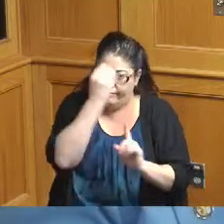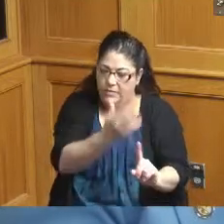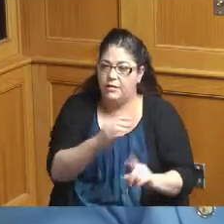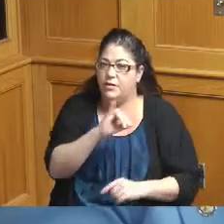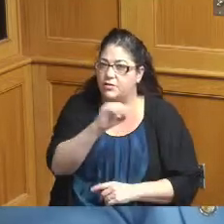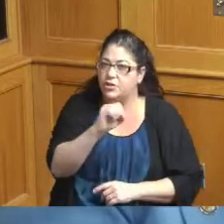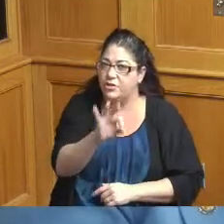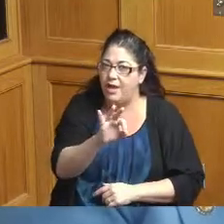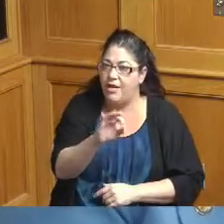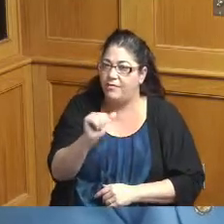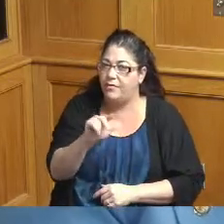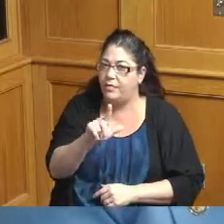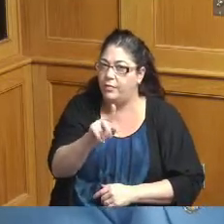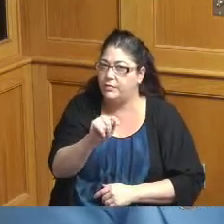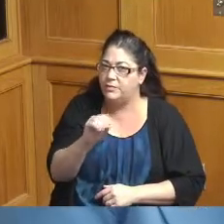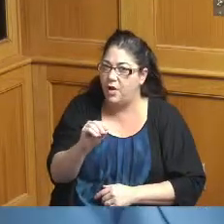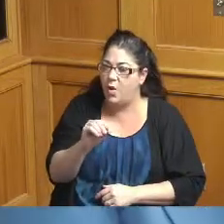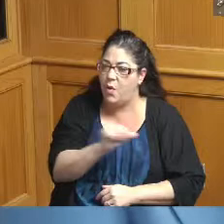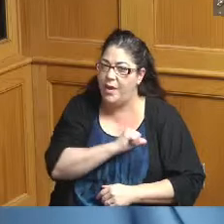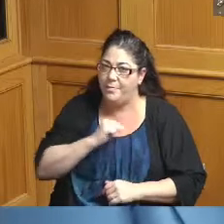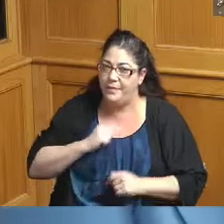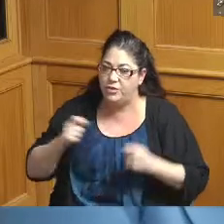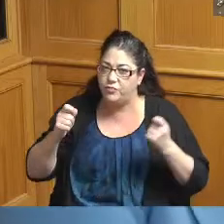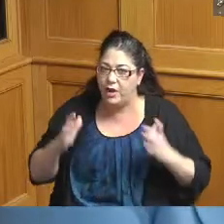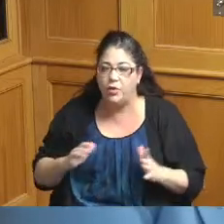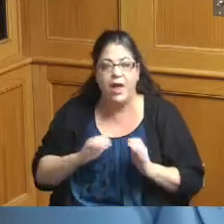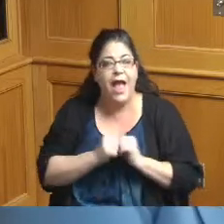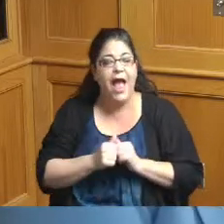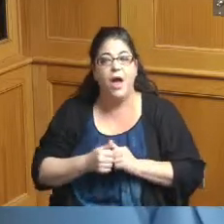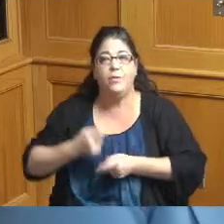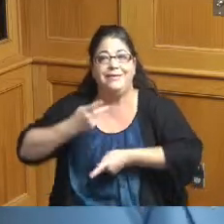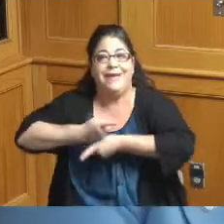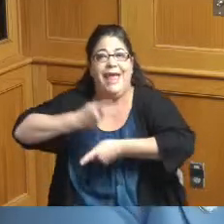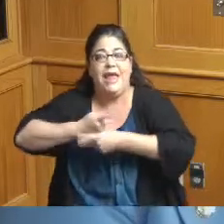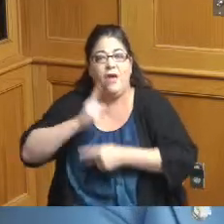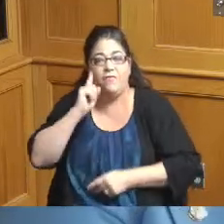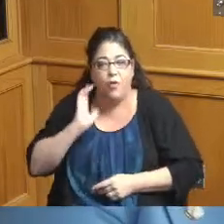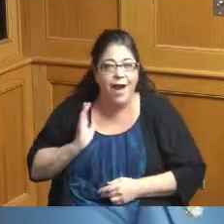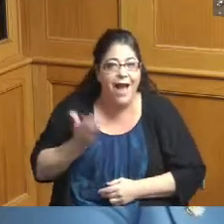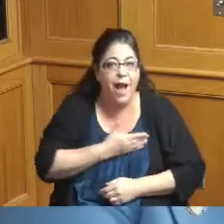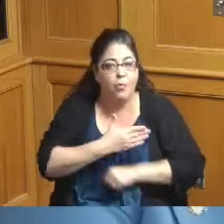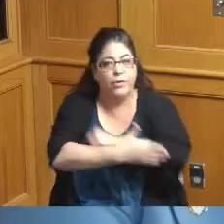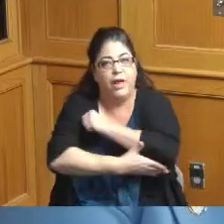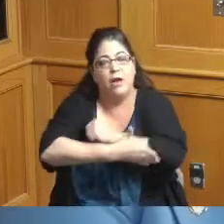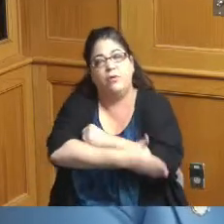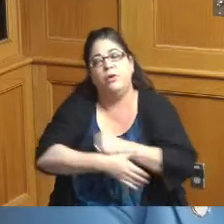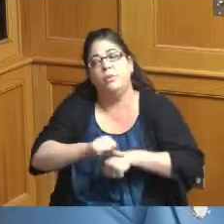want to look at at how we can have daycare for our workers right here in some one of these buildings